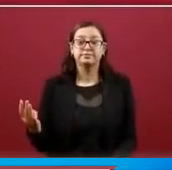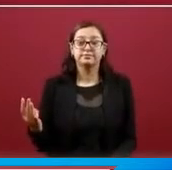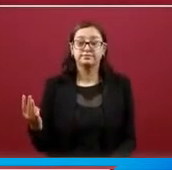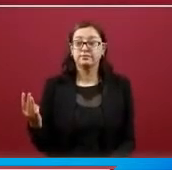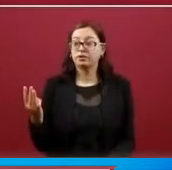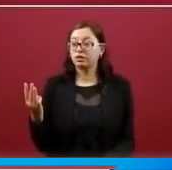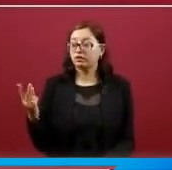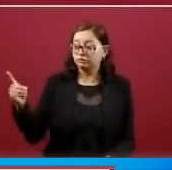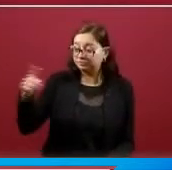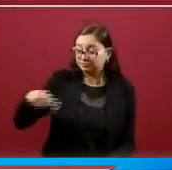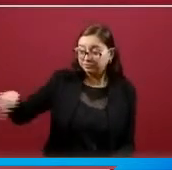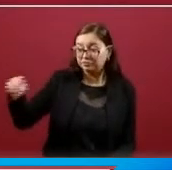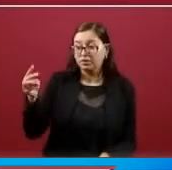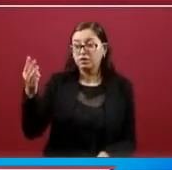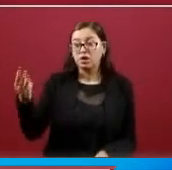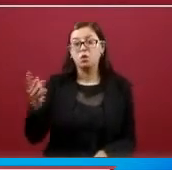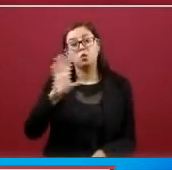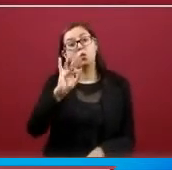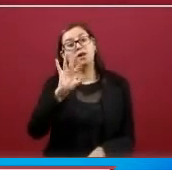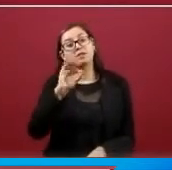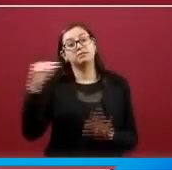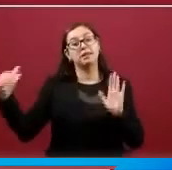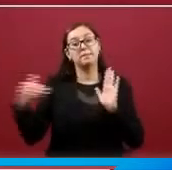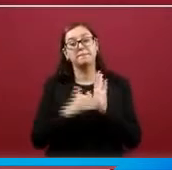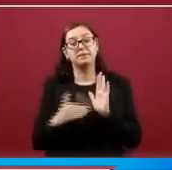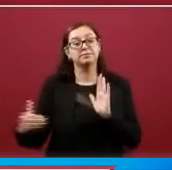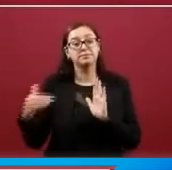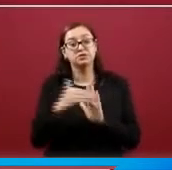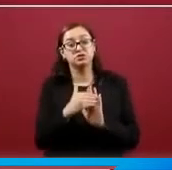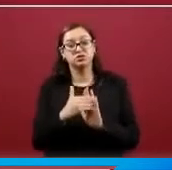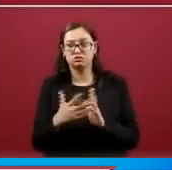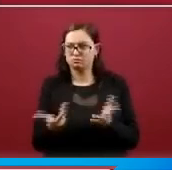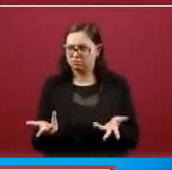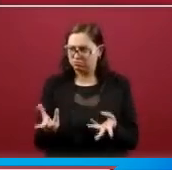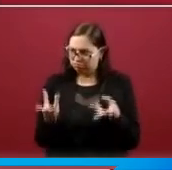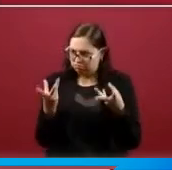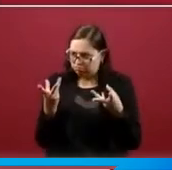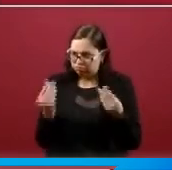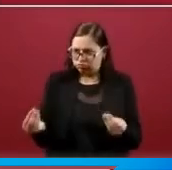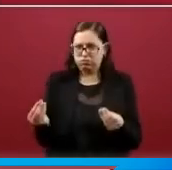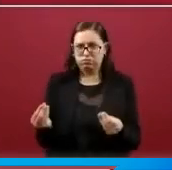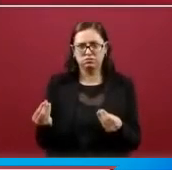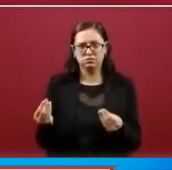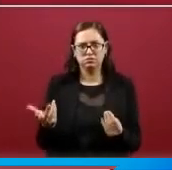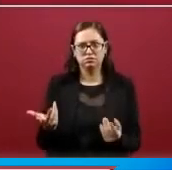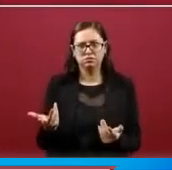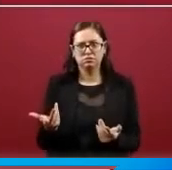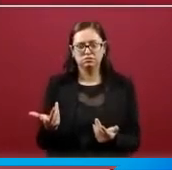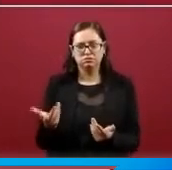to ensure the supply of medicines in Public Health Institutions And it will seek to make consolidated purchases